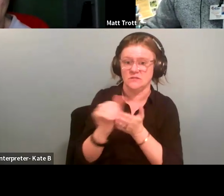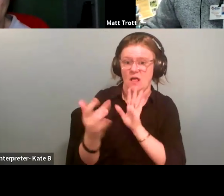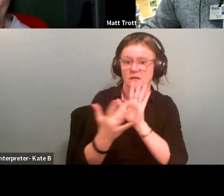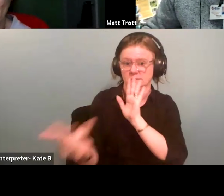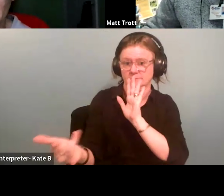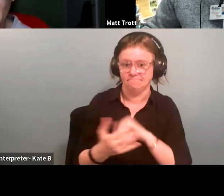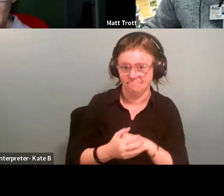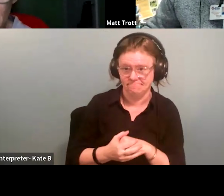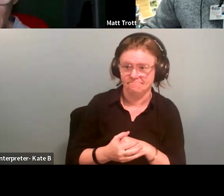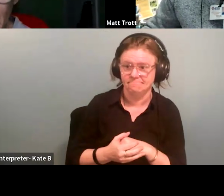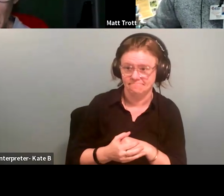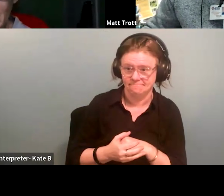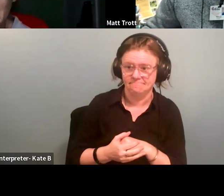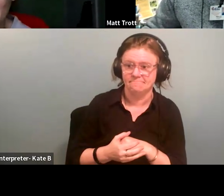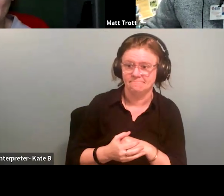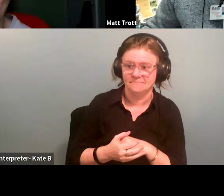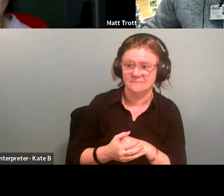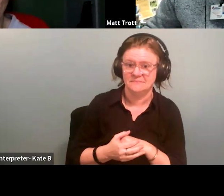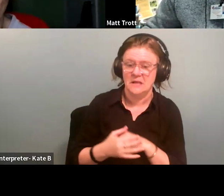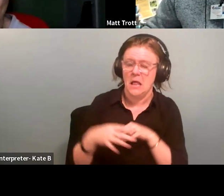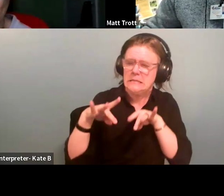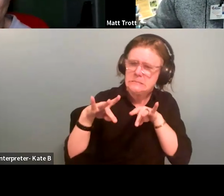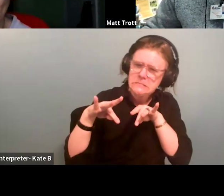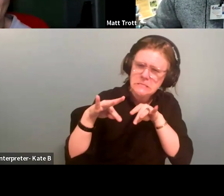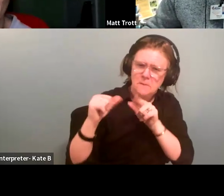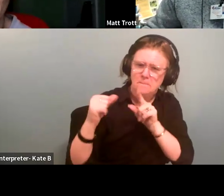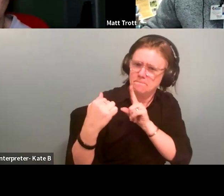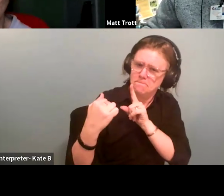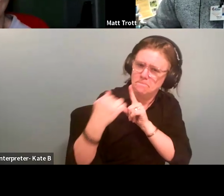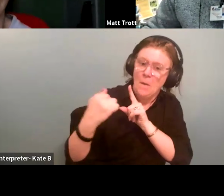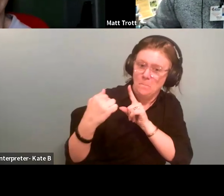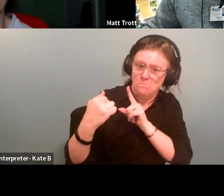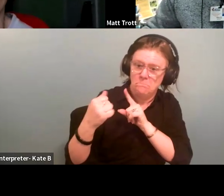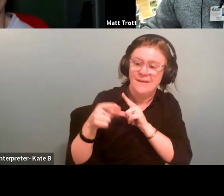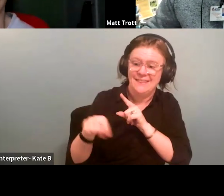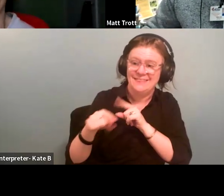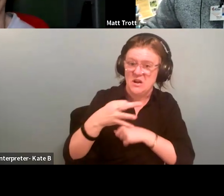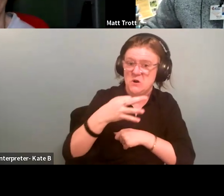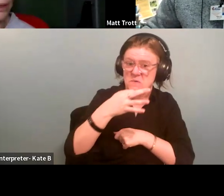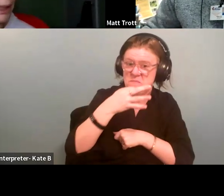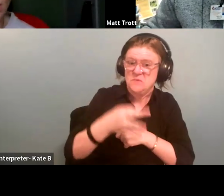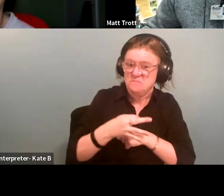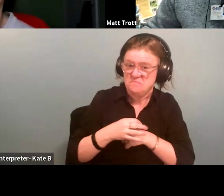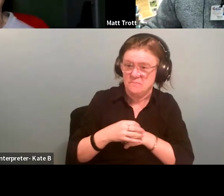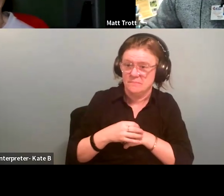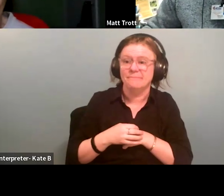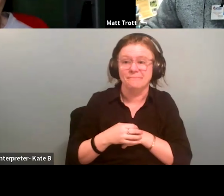It was slick and seemed so professional. So these scammers are skillful people." Wow.